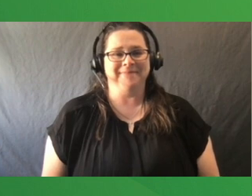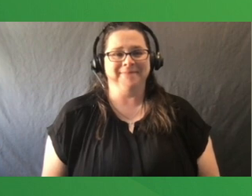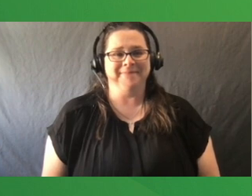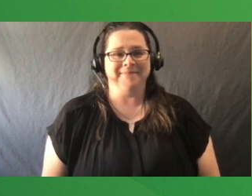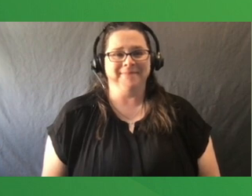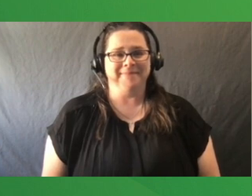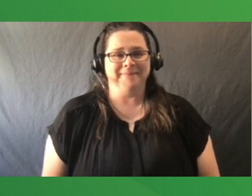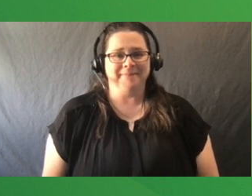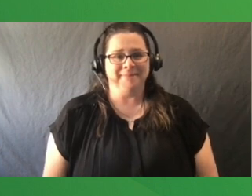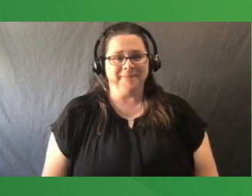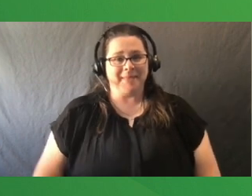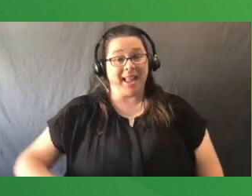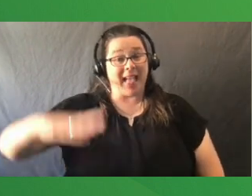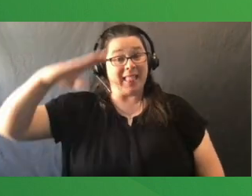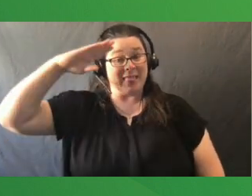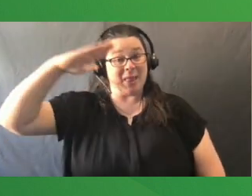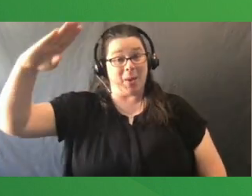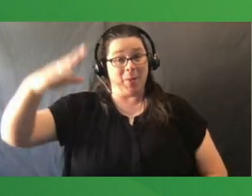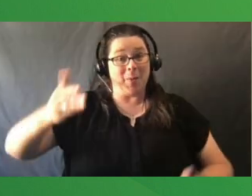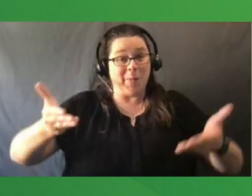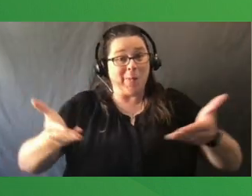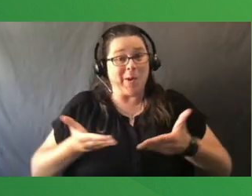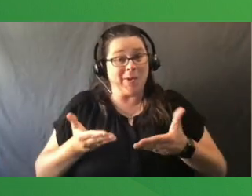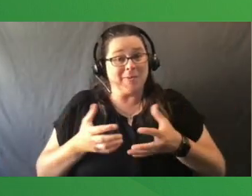Hello and welcome. Thank you so much for joining us.